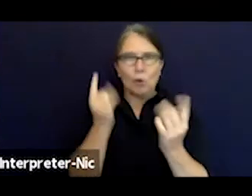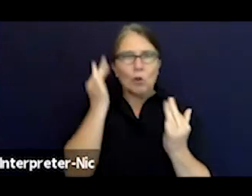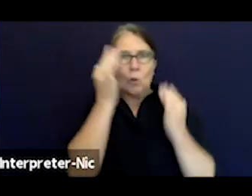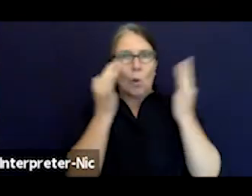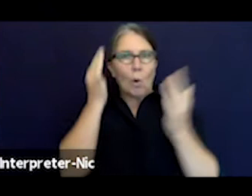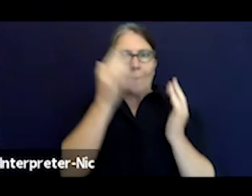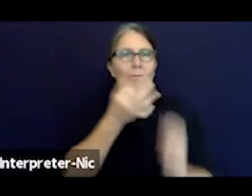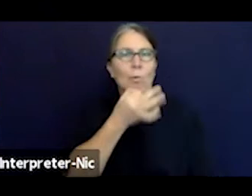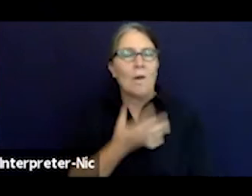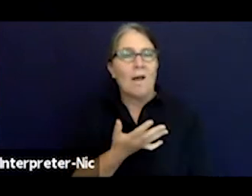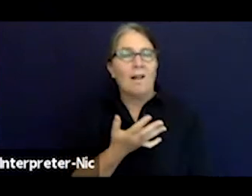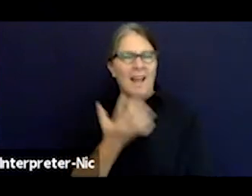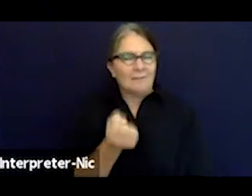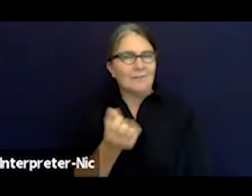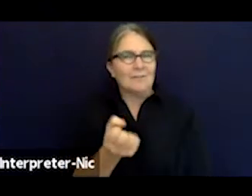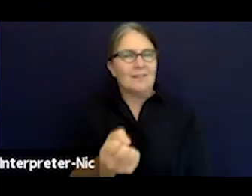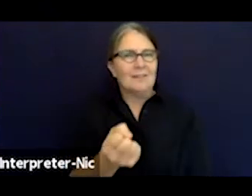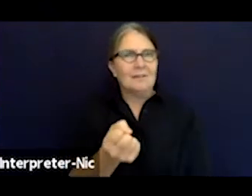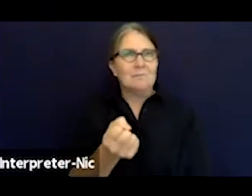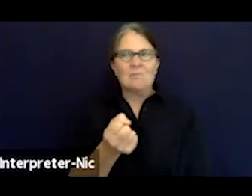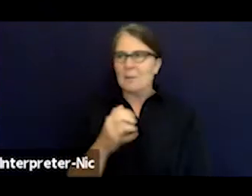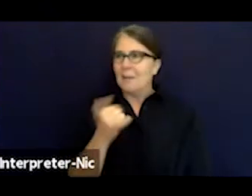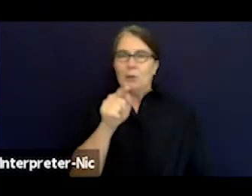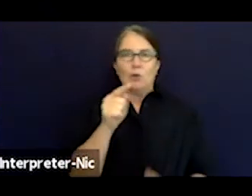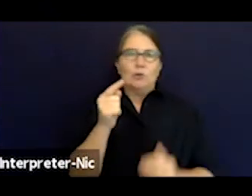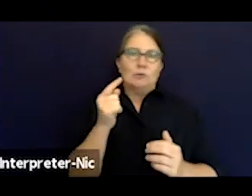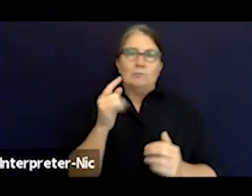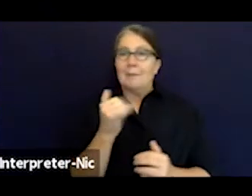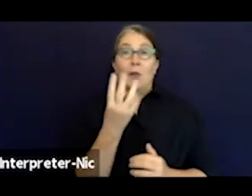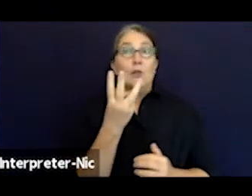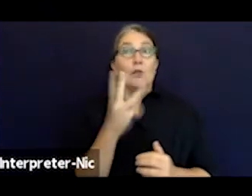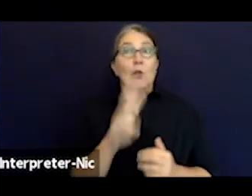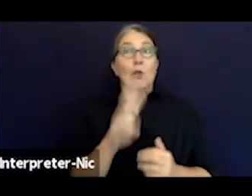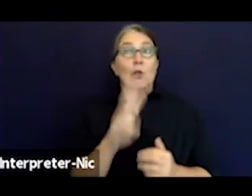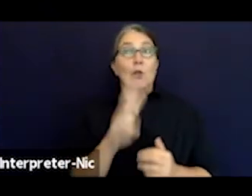And you know, it took a couple of -- maybe 30 seconds for the conversation to get going.